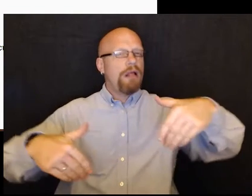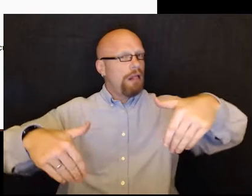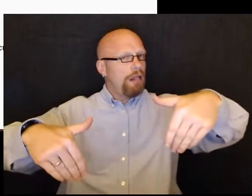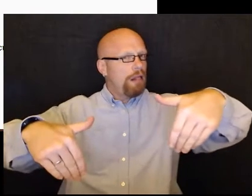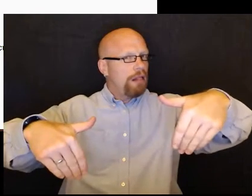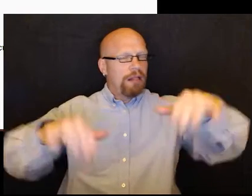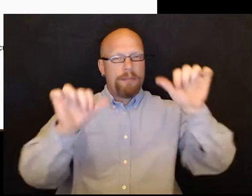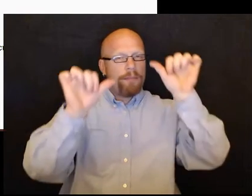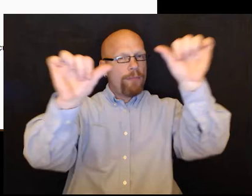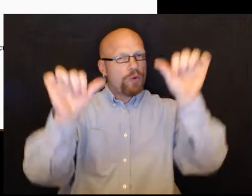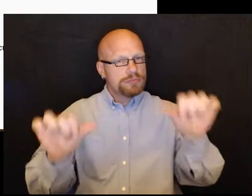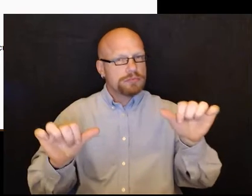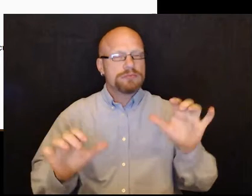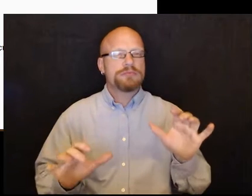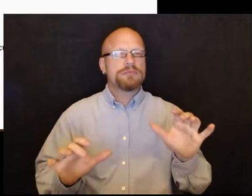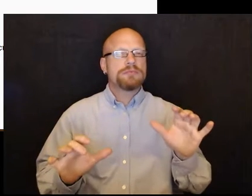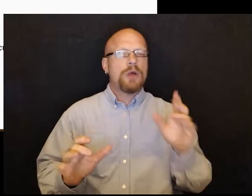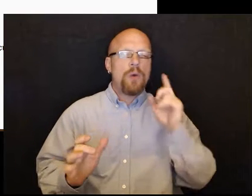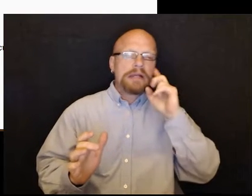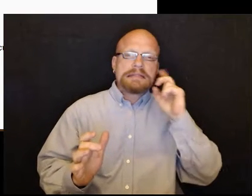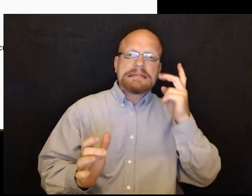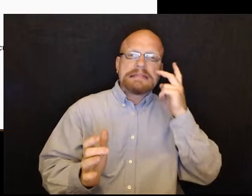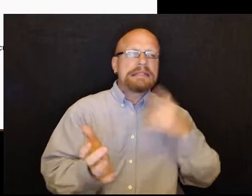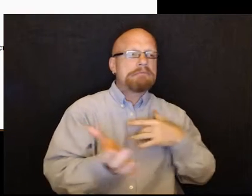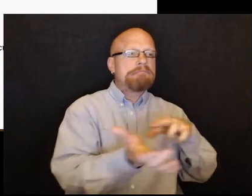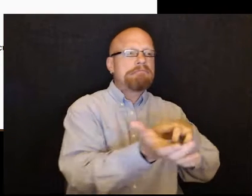will have office hours I have not posted them